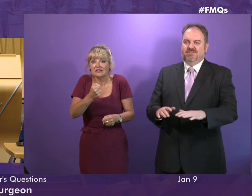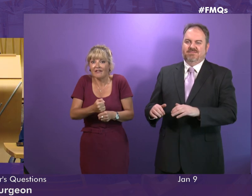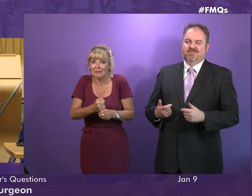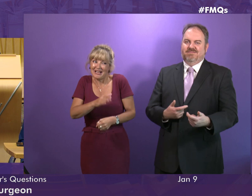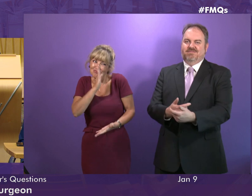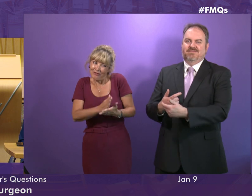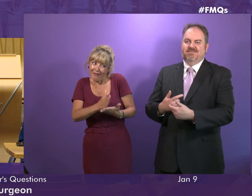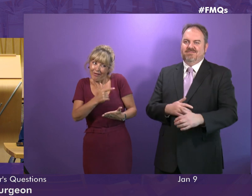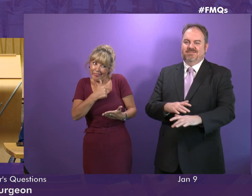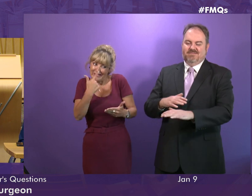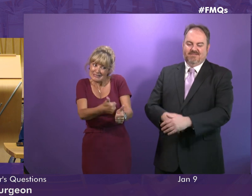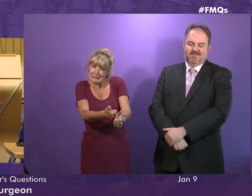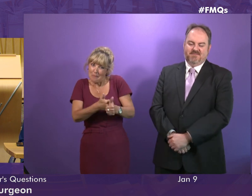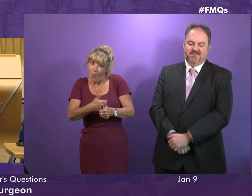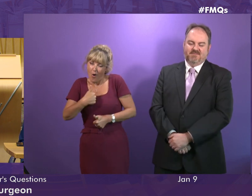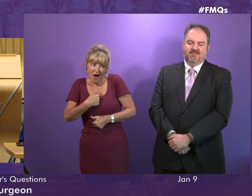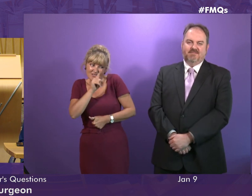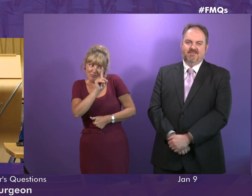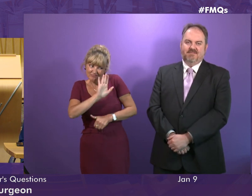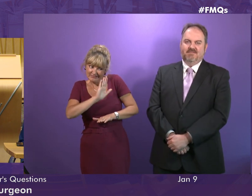for the Scottish, or the Glasgow, Labour Party.